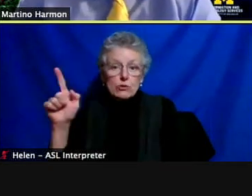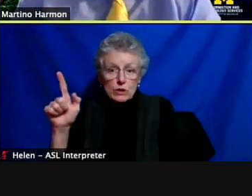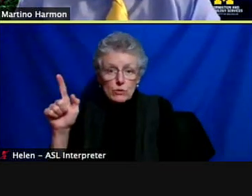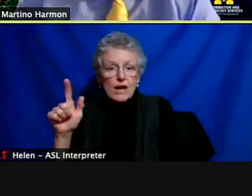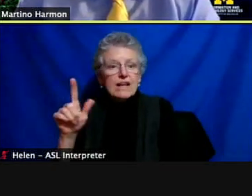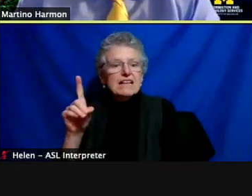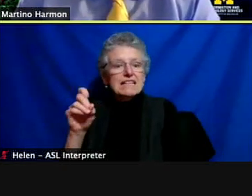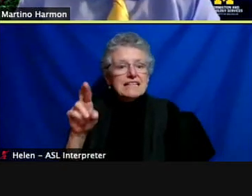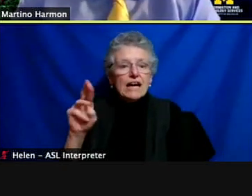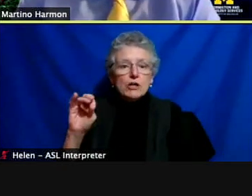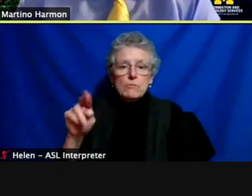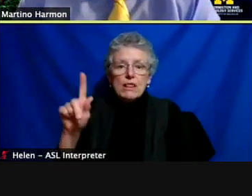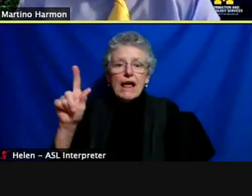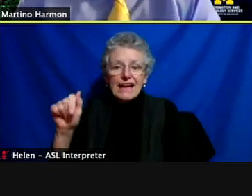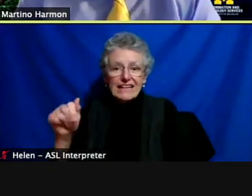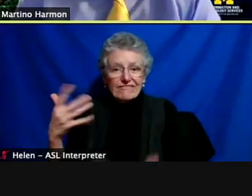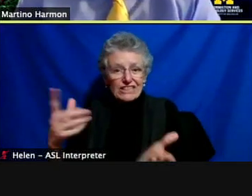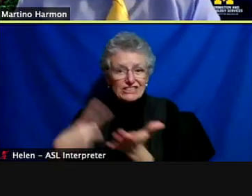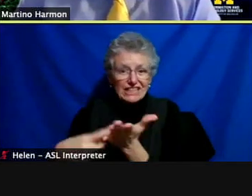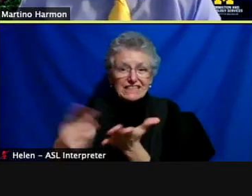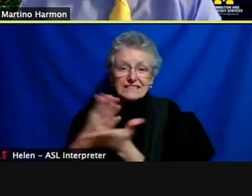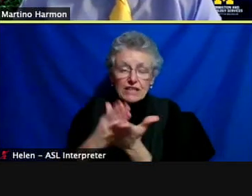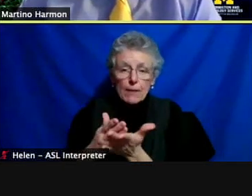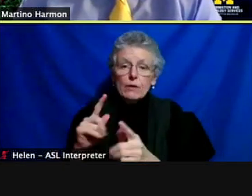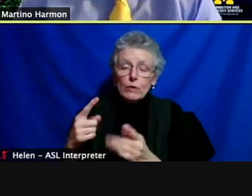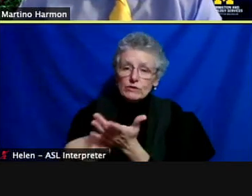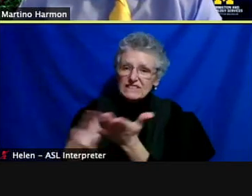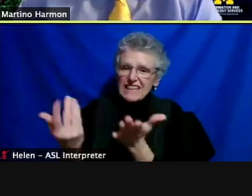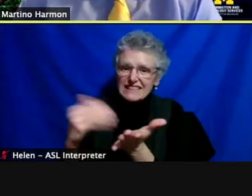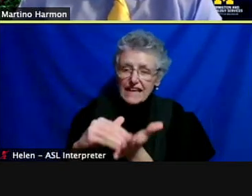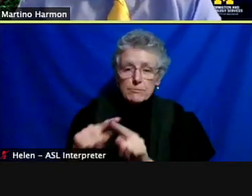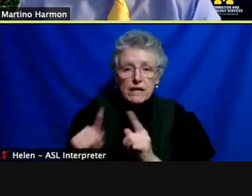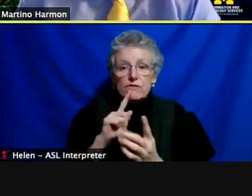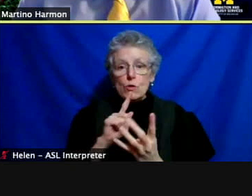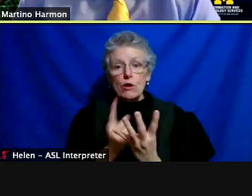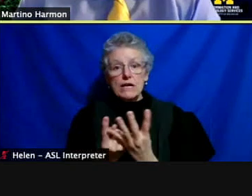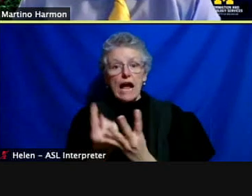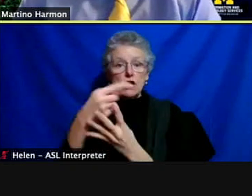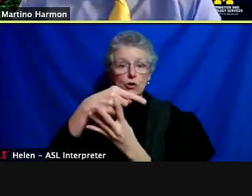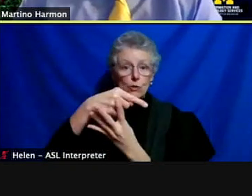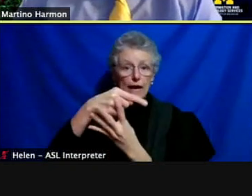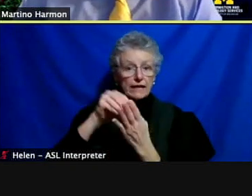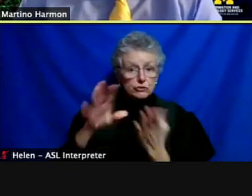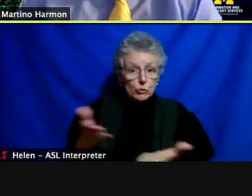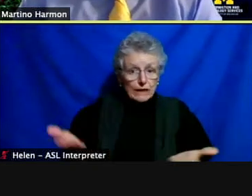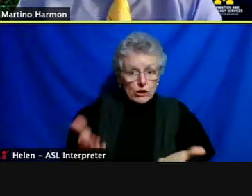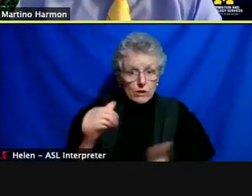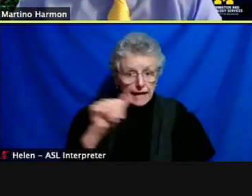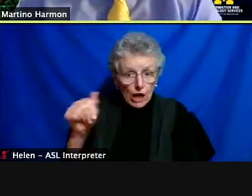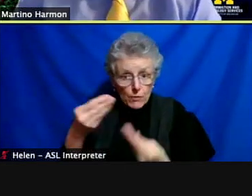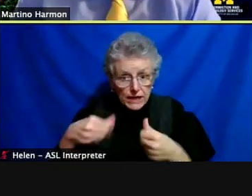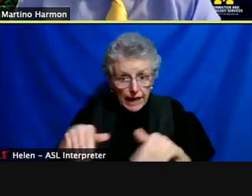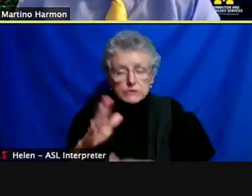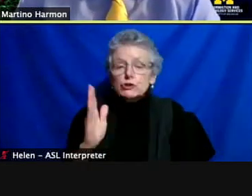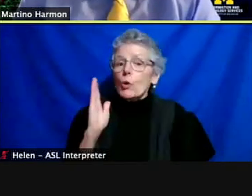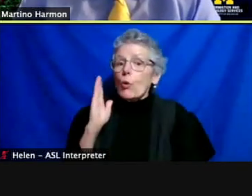I know during this session. But if you're an undergraduate student on the Ann Arbor campus, you will or should have received an email